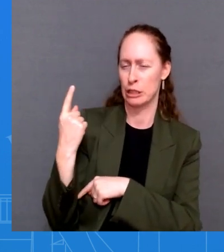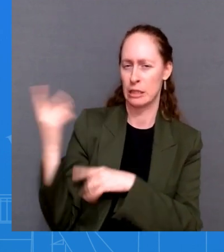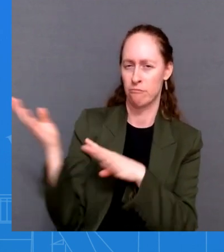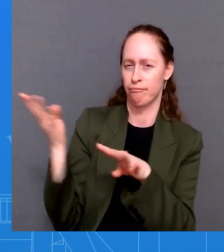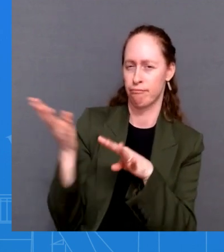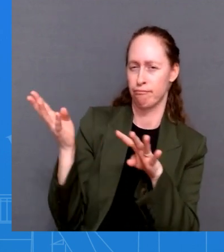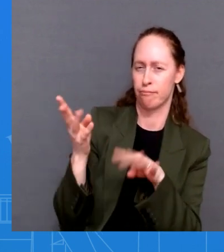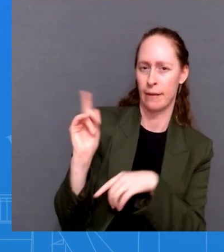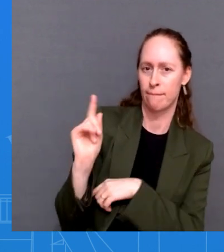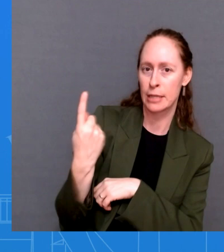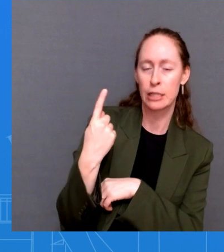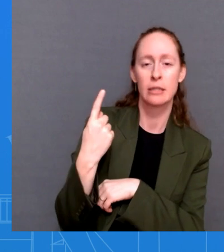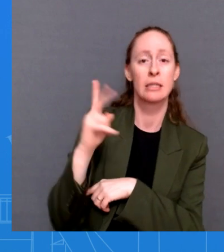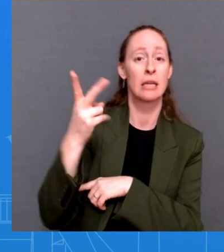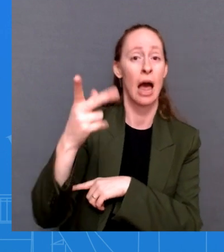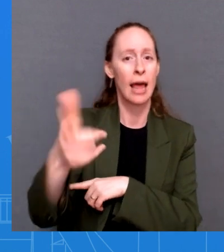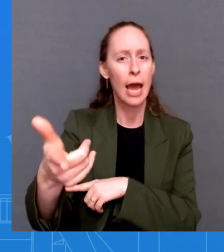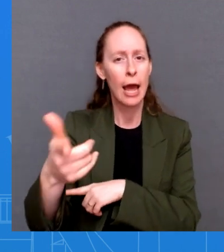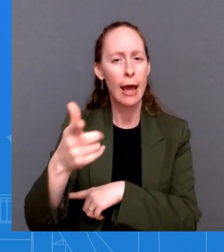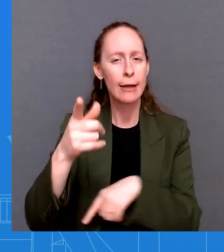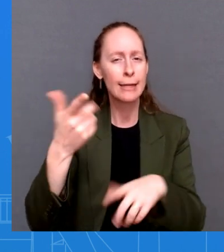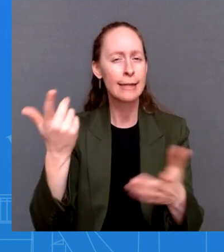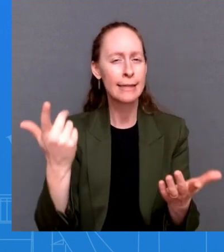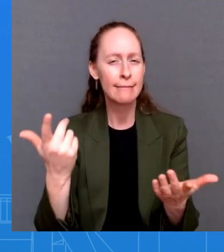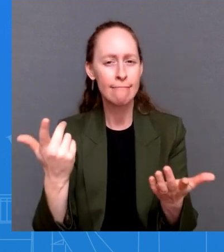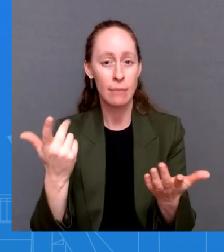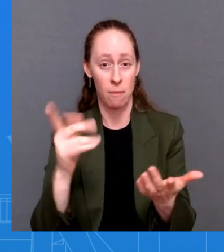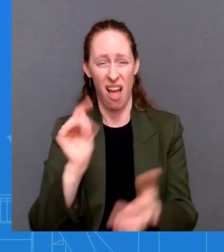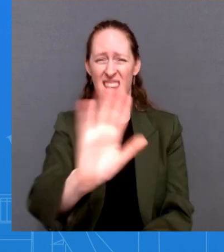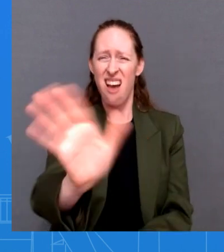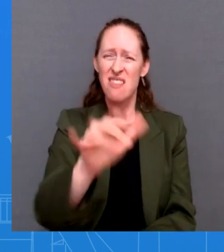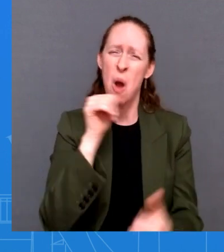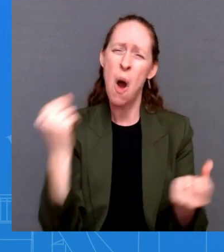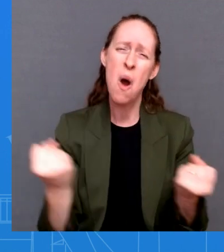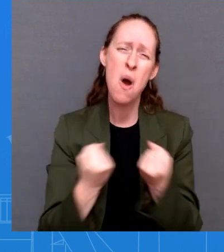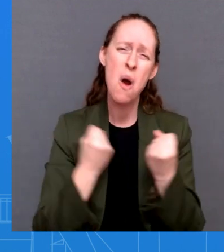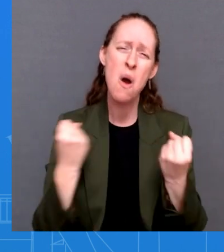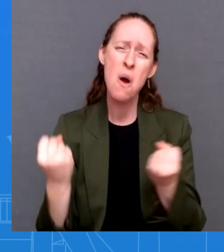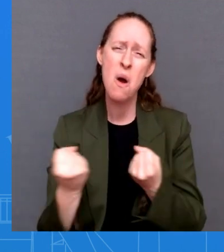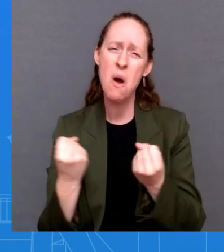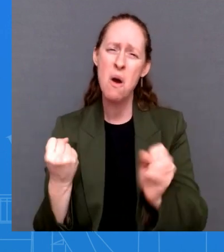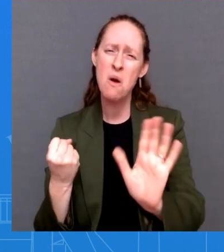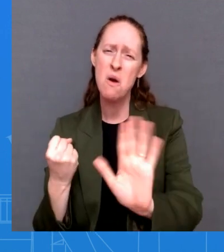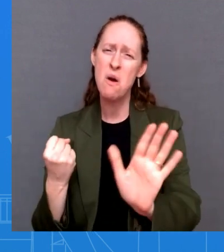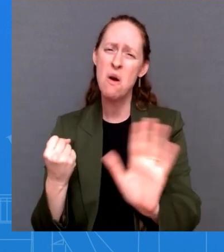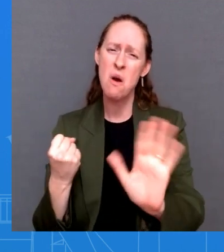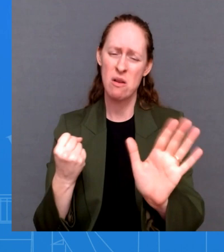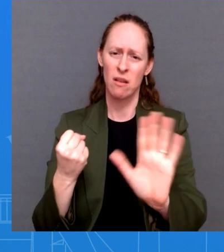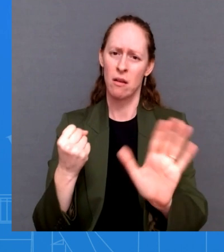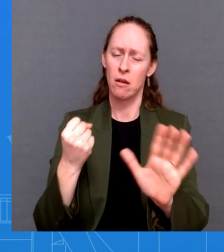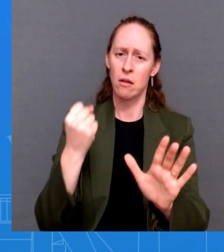And so we're anticipating that people will come back for the second shot. So more to come on that. But I think one of the benefits